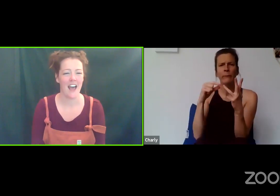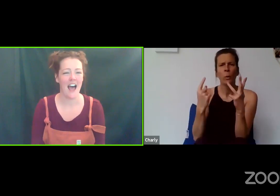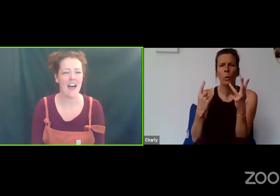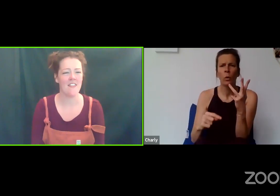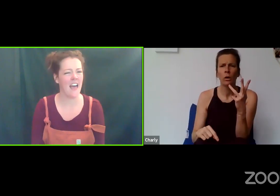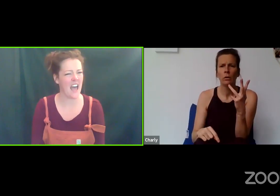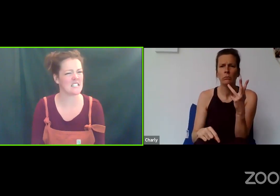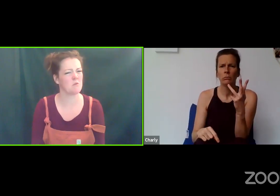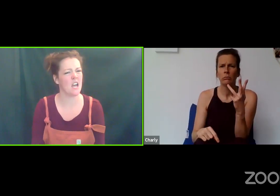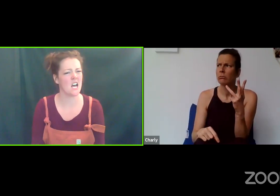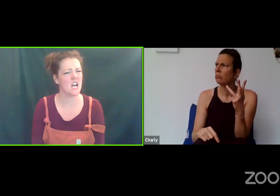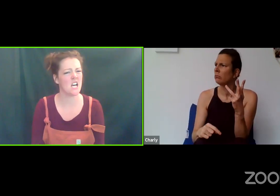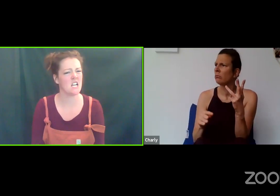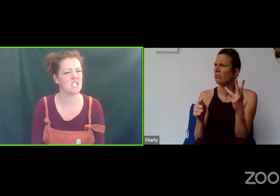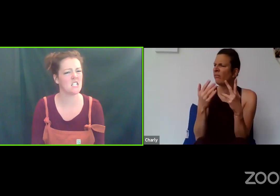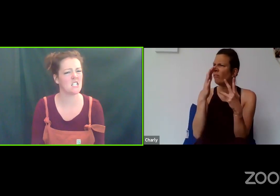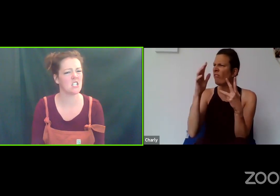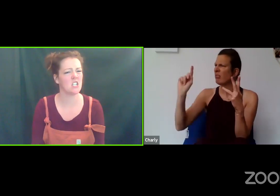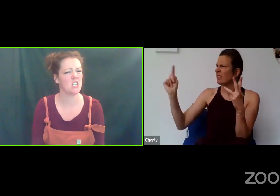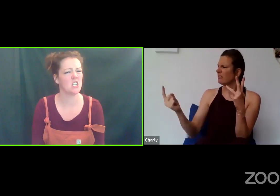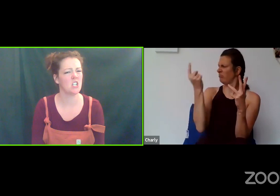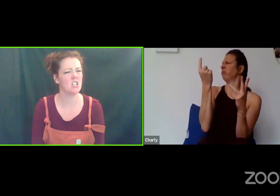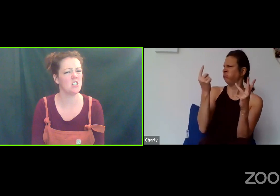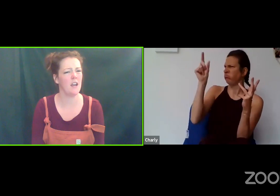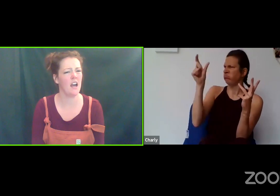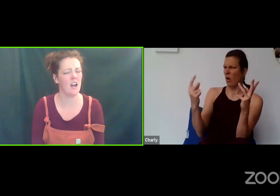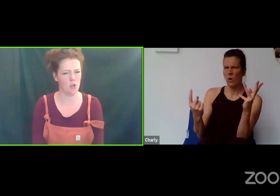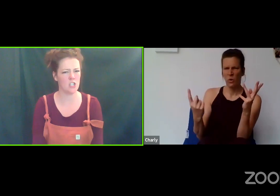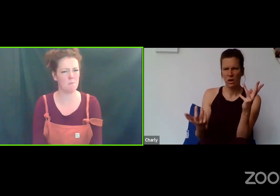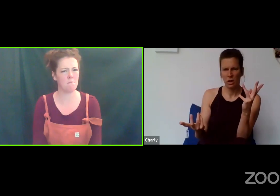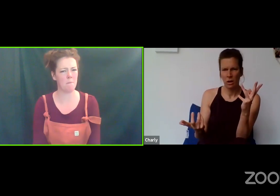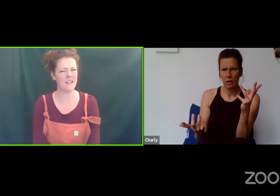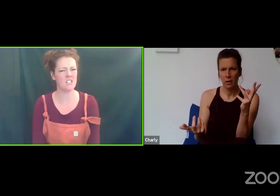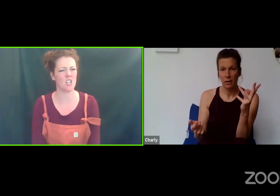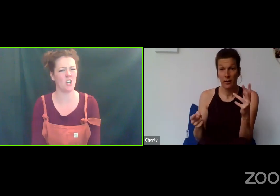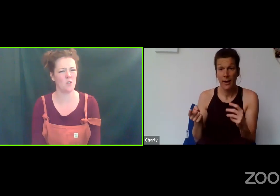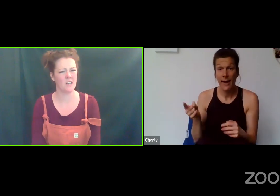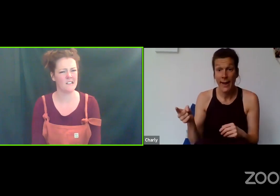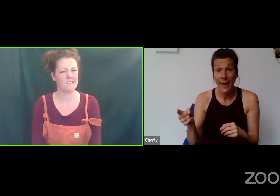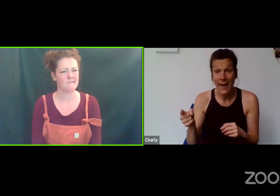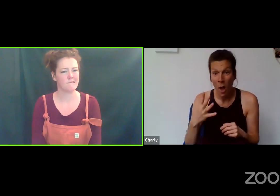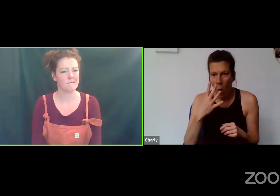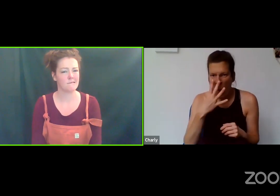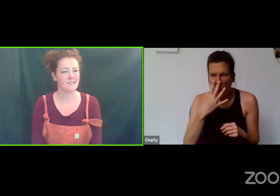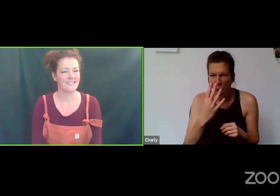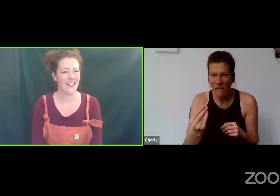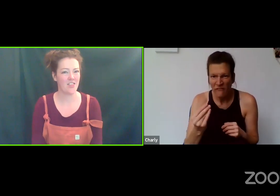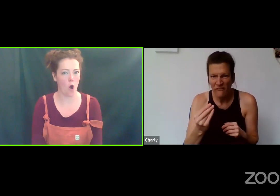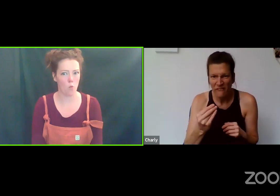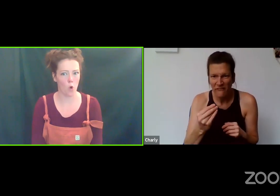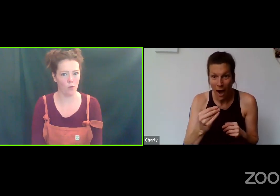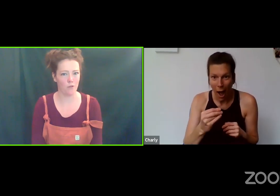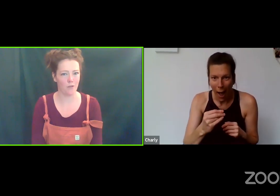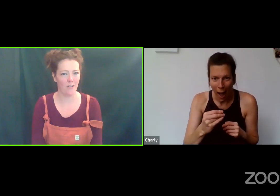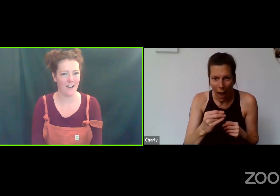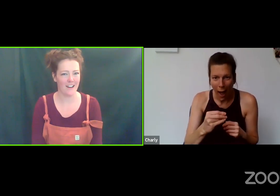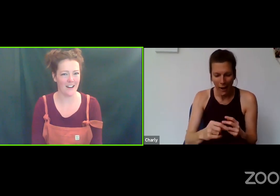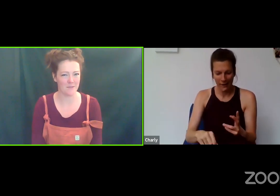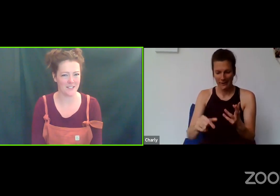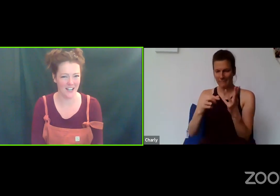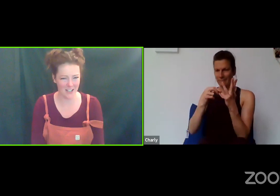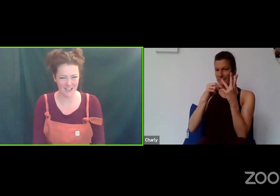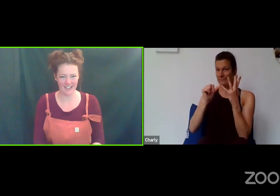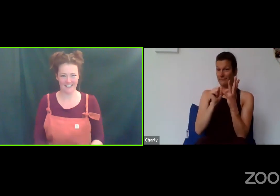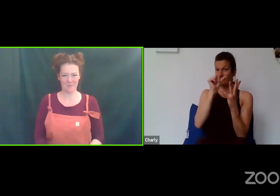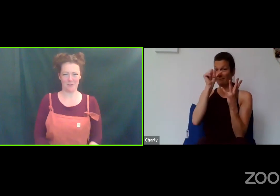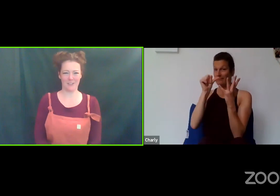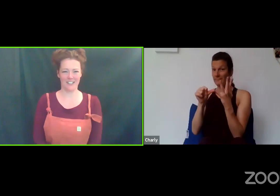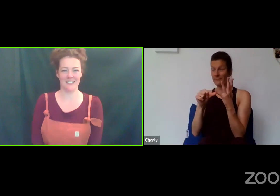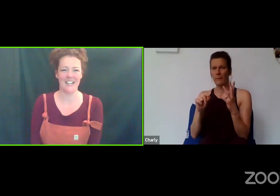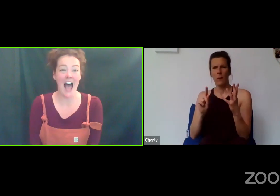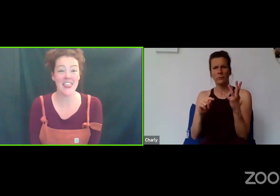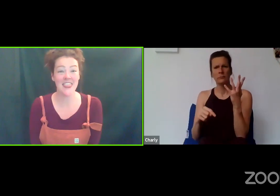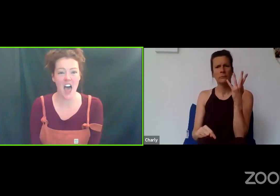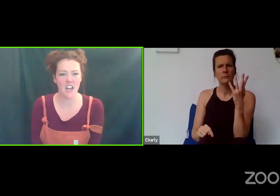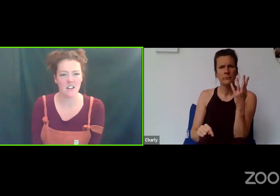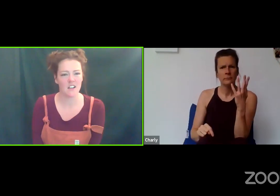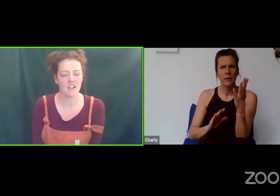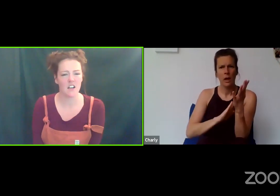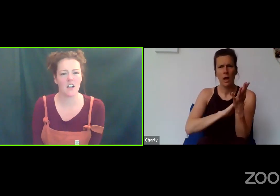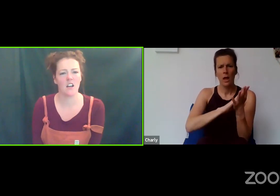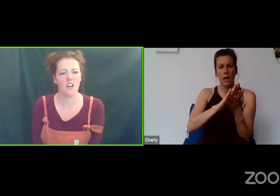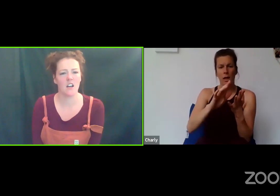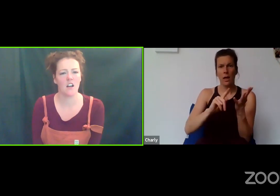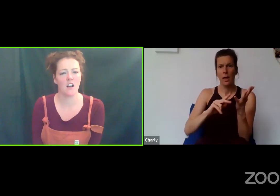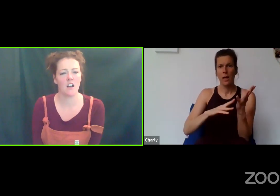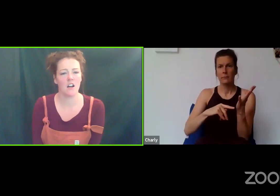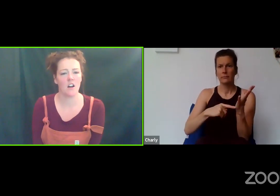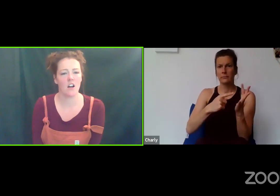And next, we had... Who did she bump in to? The Wolf! Absolutely... brilliant!